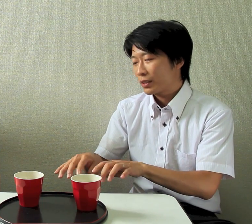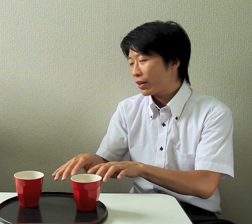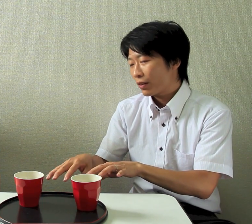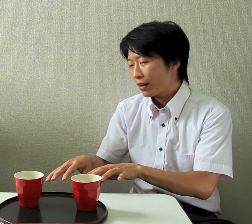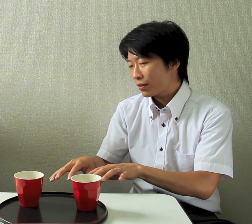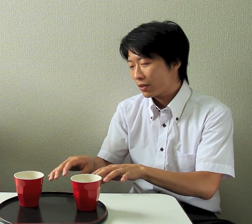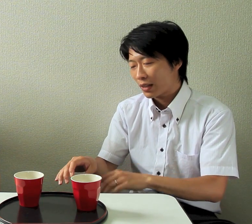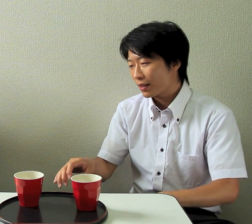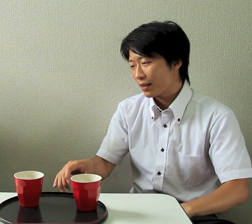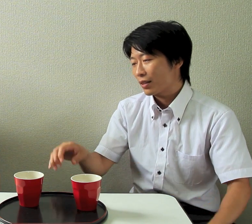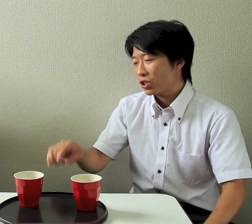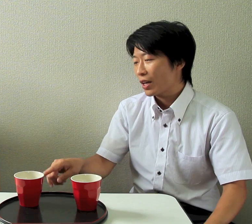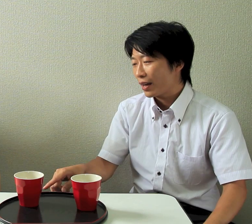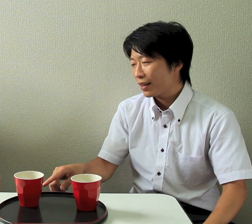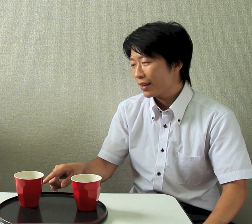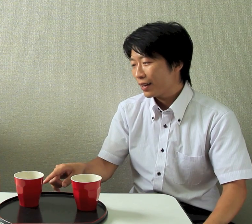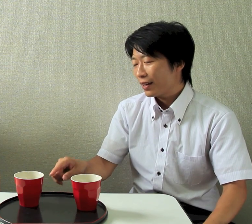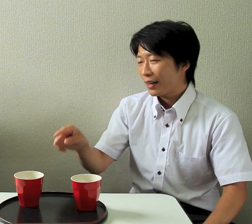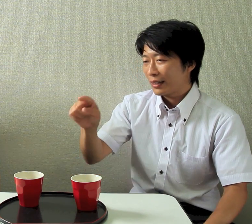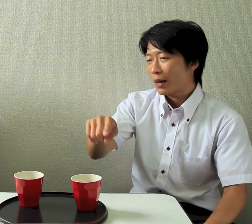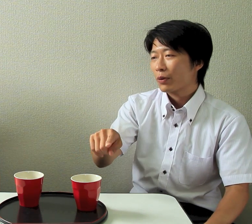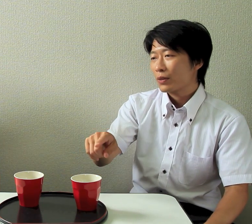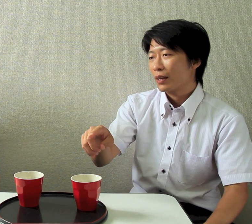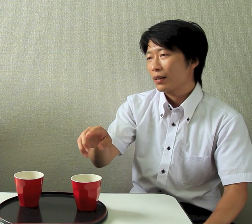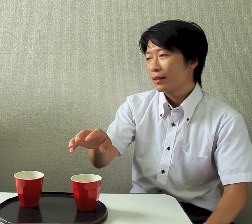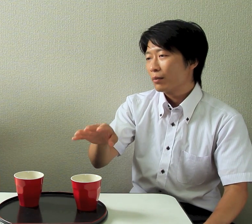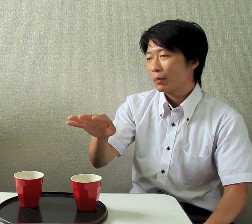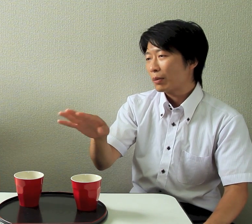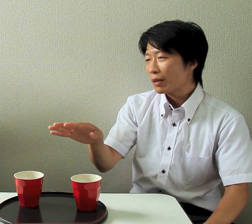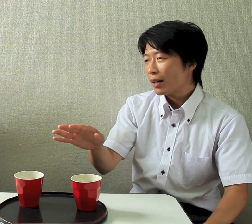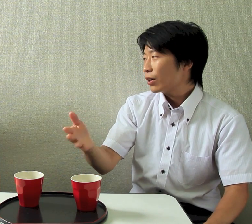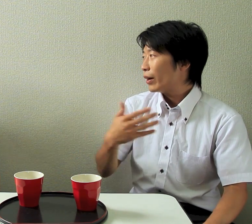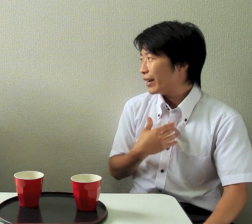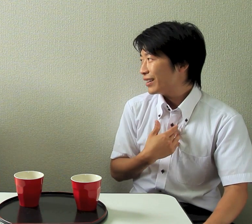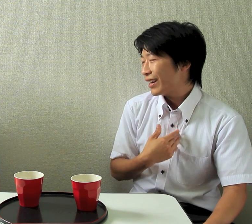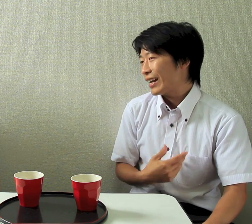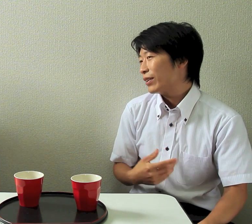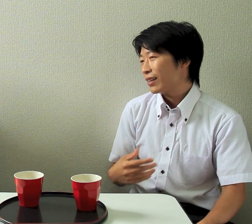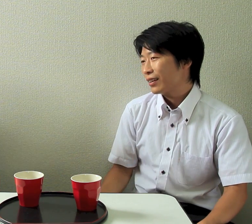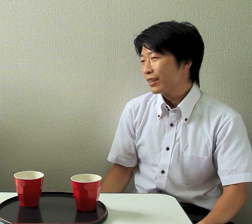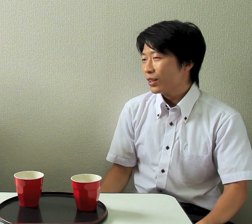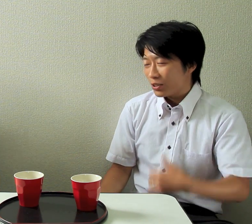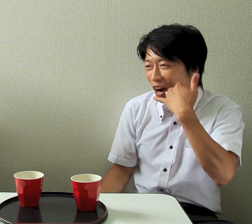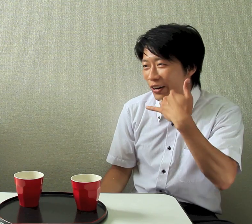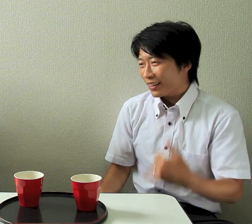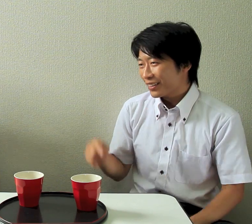She'd type her sentence and then "GA" The operator would say, "Blah blah blah, Go Ahead".